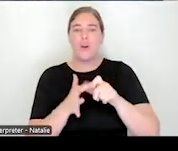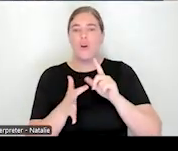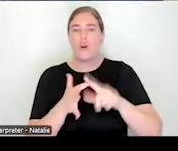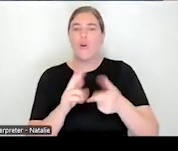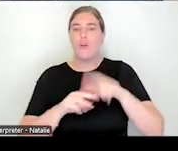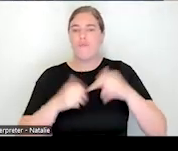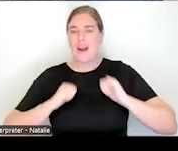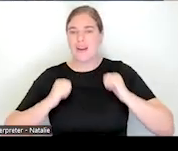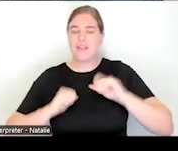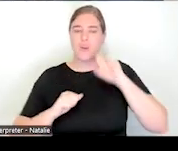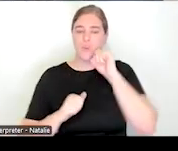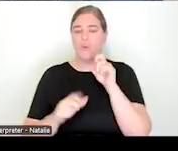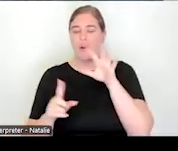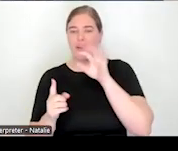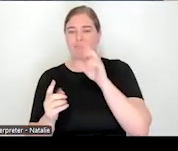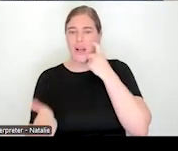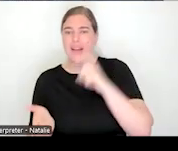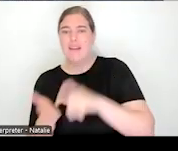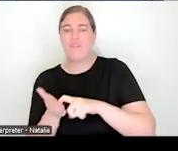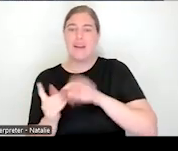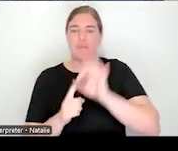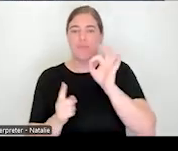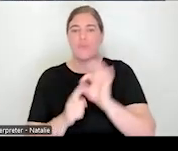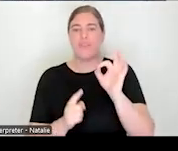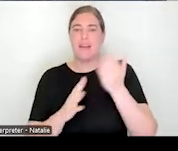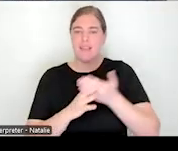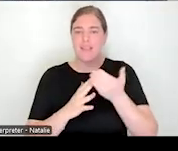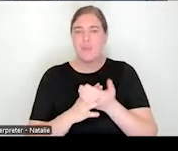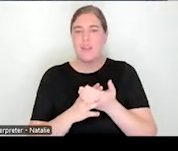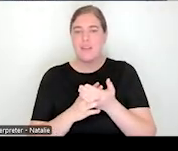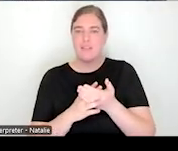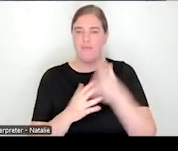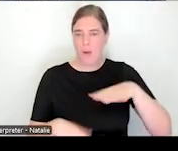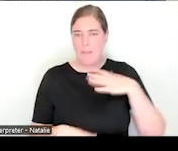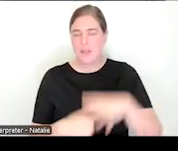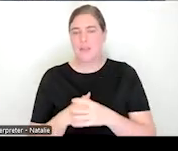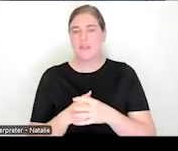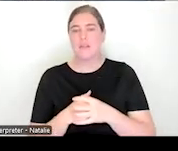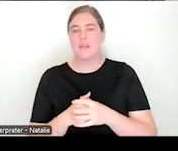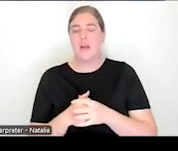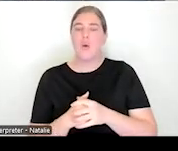improving and maintaining accessibility, it will outline approaches to best practice engagement